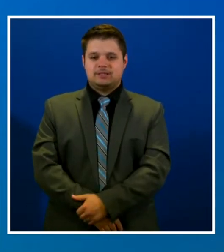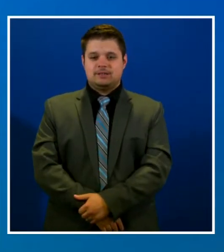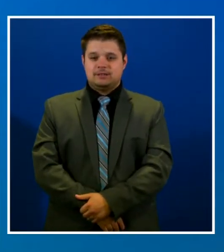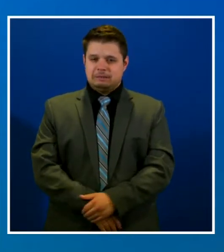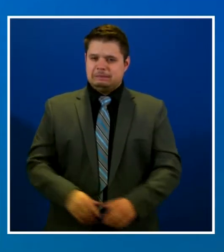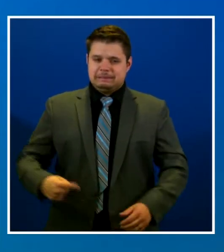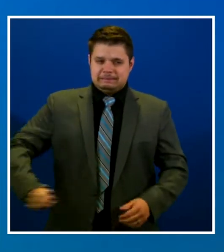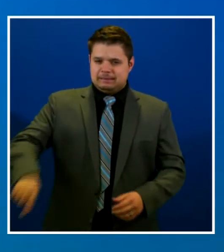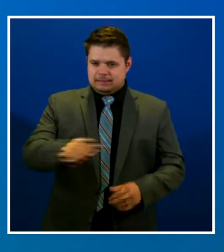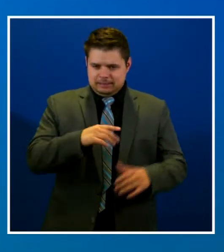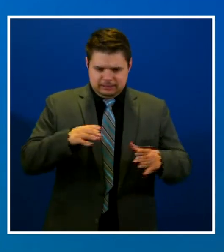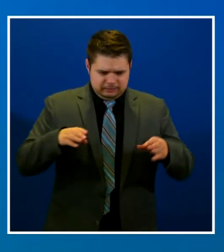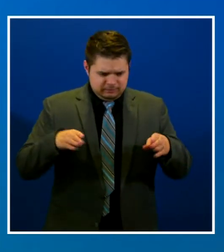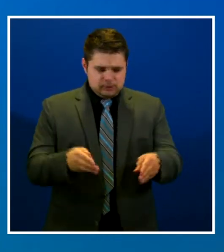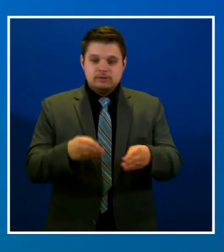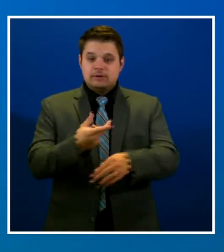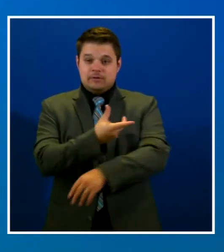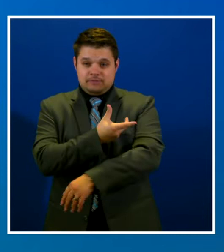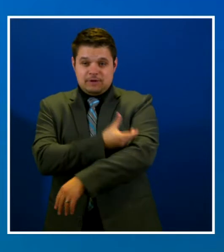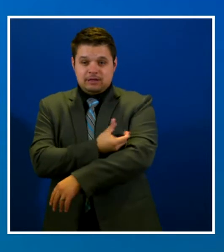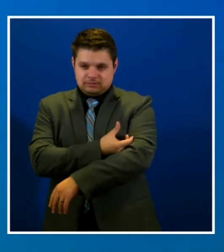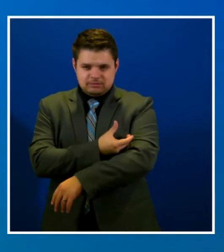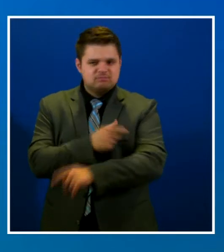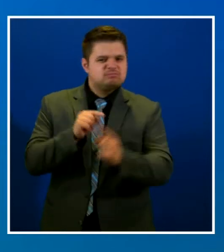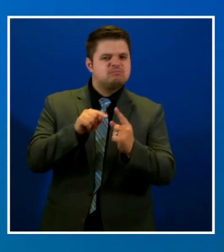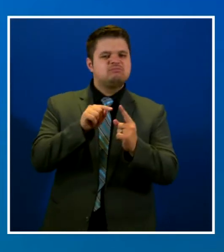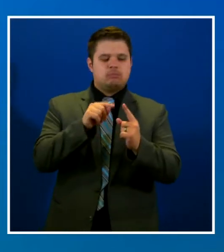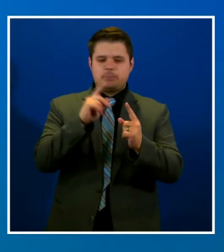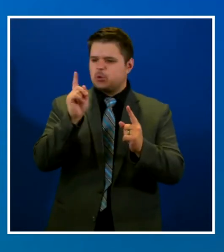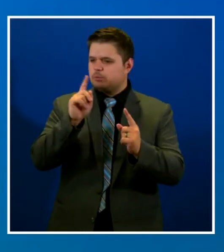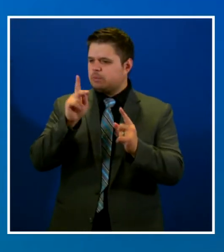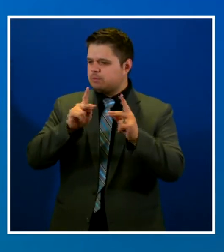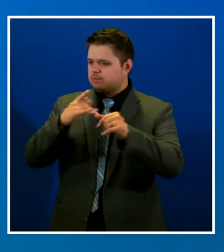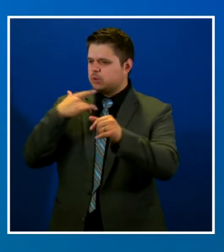at risk, including older adults and those facing the greatest